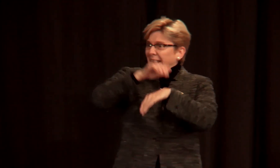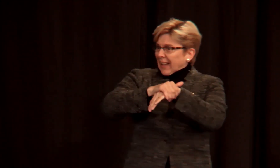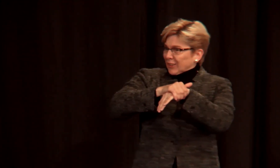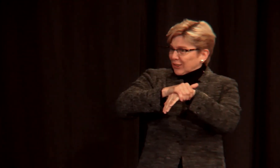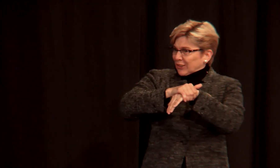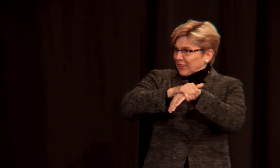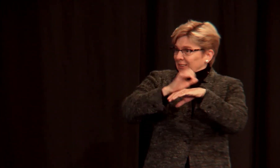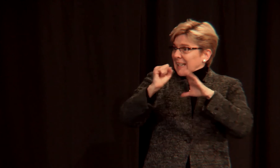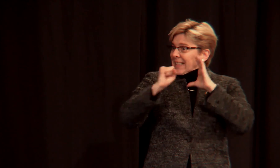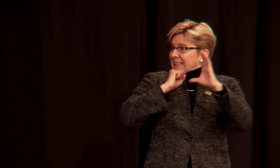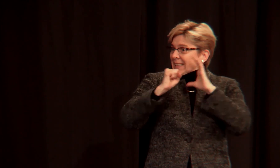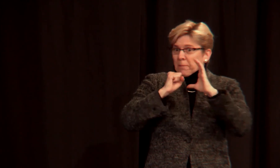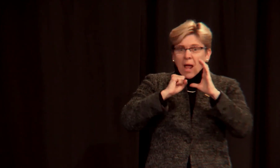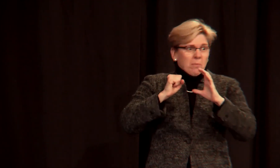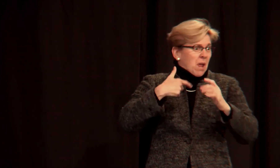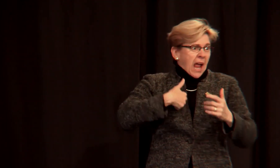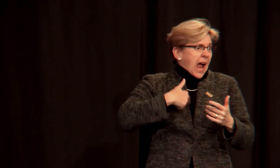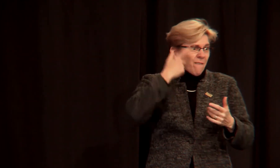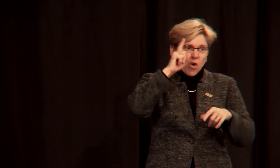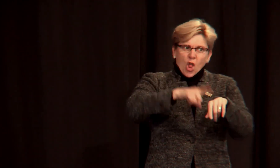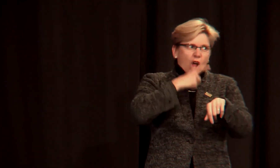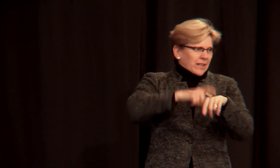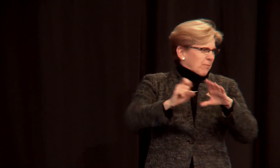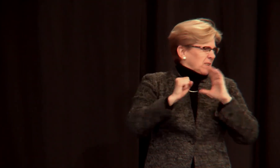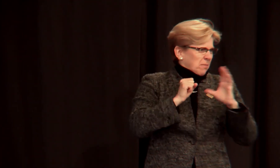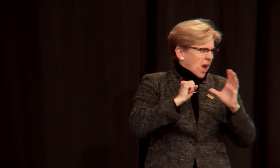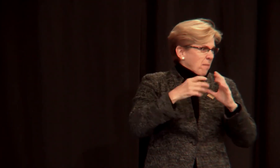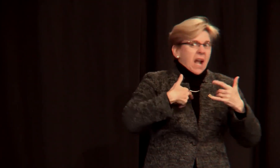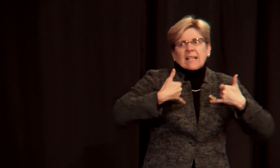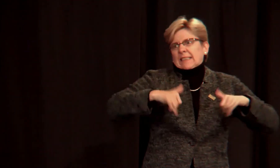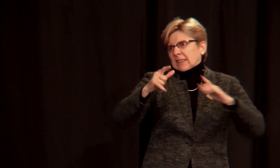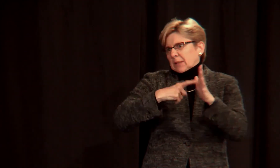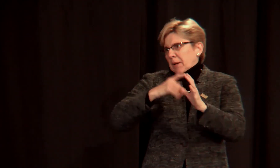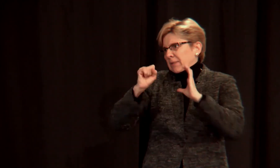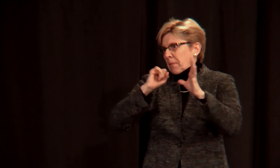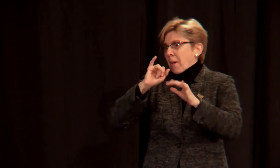I was like that. I sim-commed for a long time and sometimes I still do if I'm